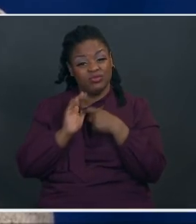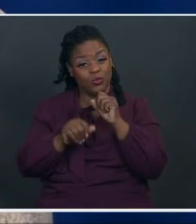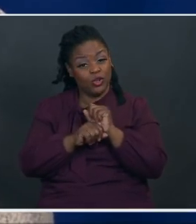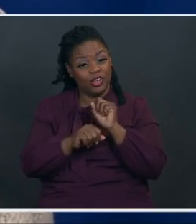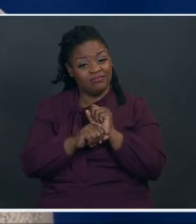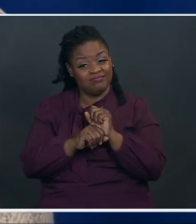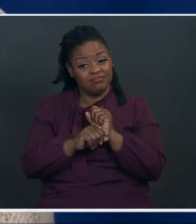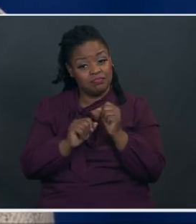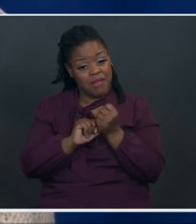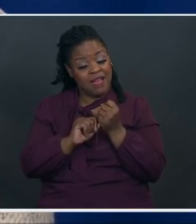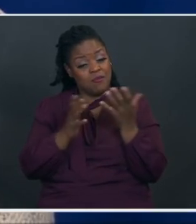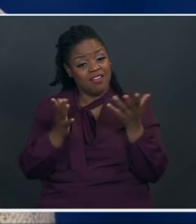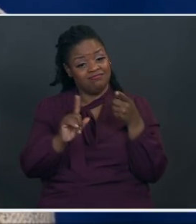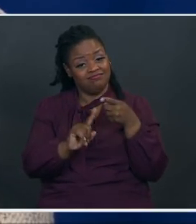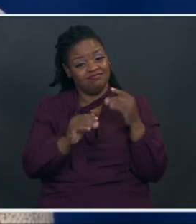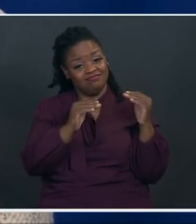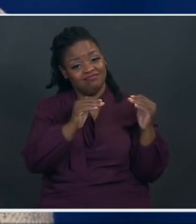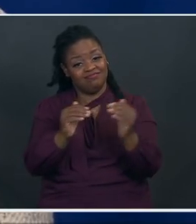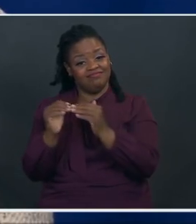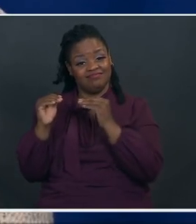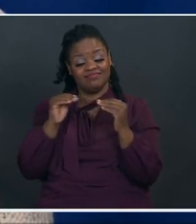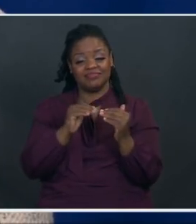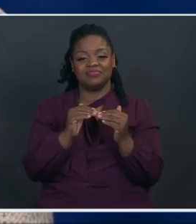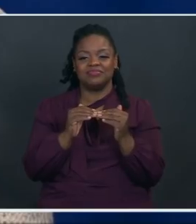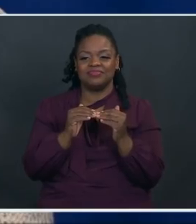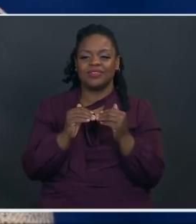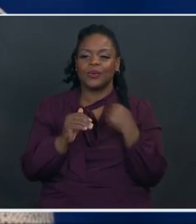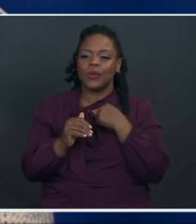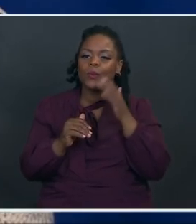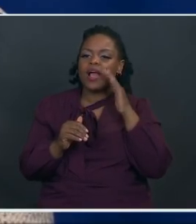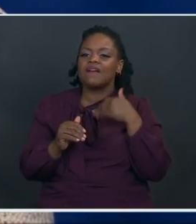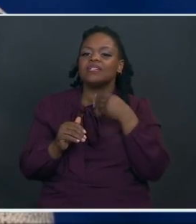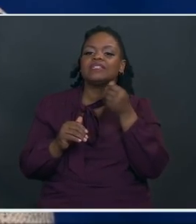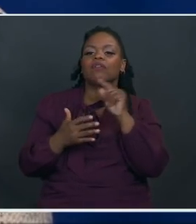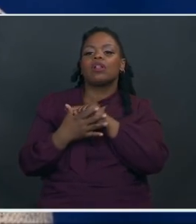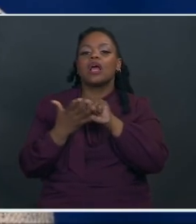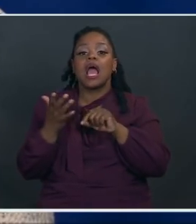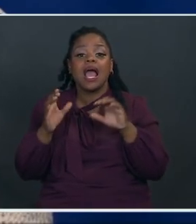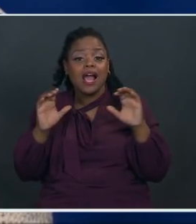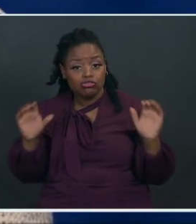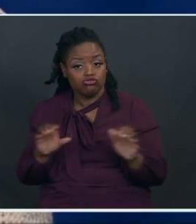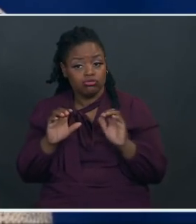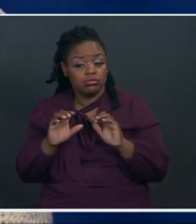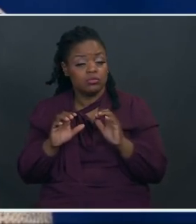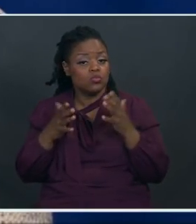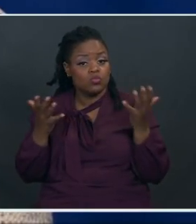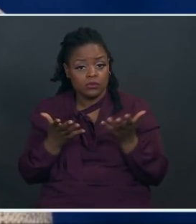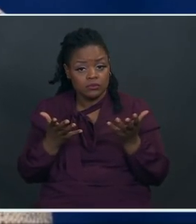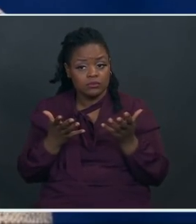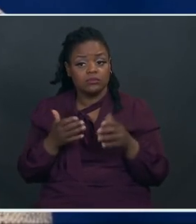So, we're going to do that through a series of important actions. We're leveraging data sources both from government